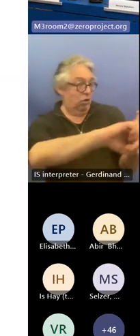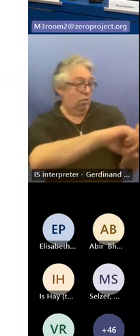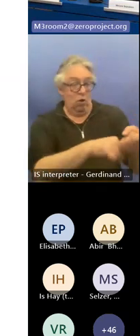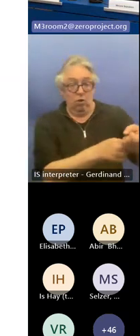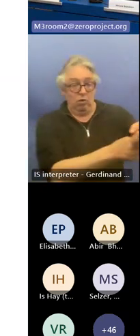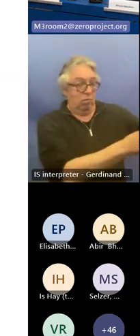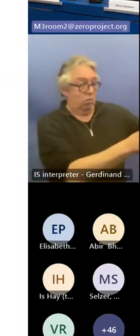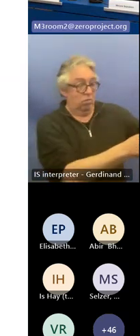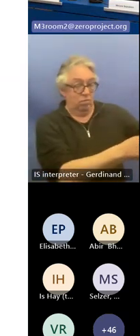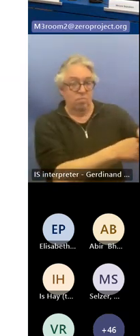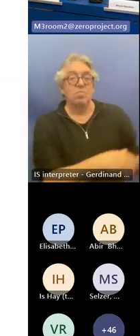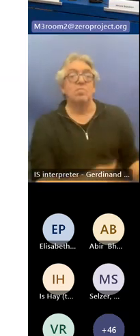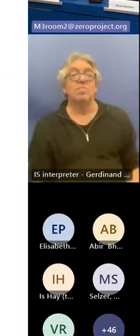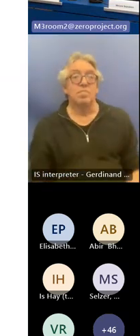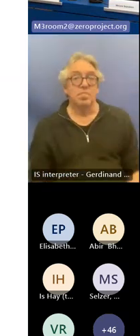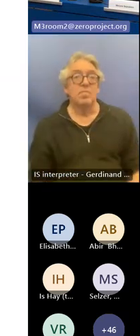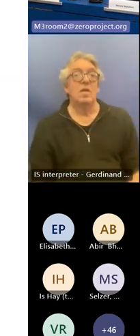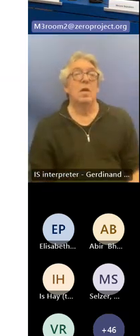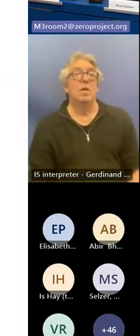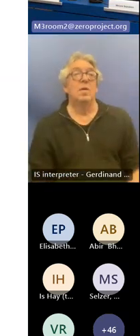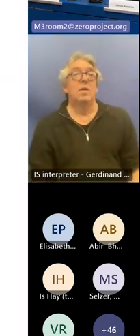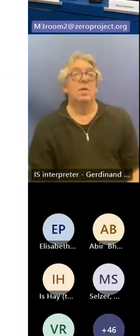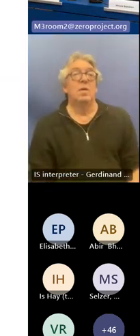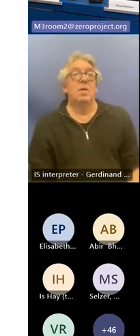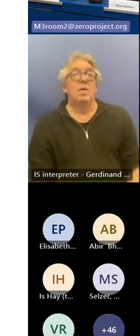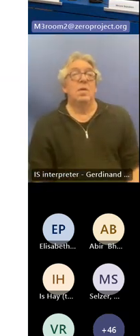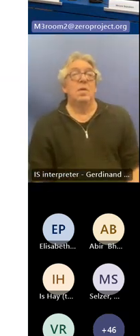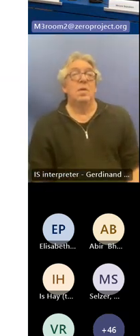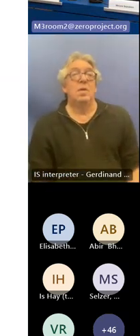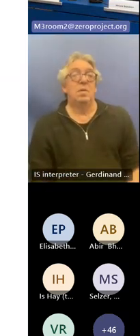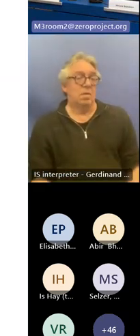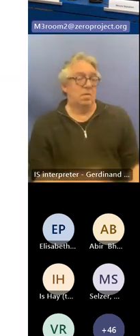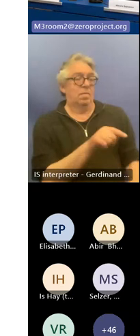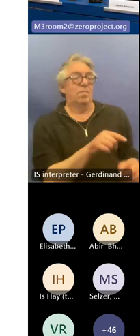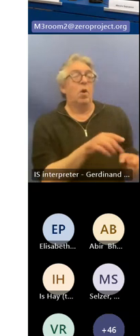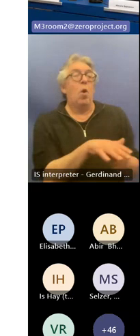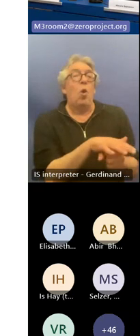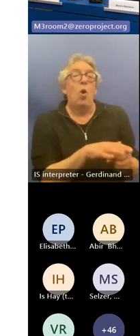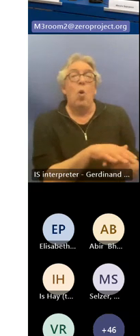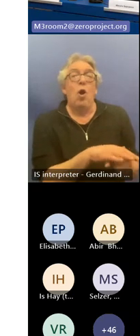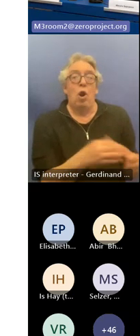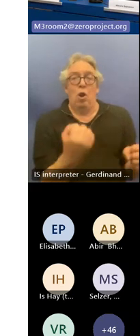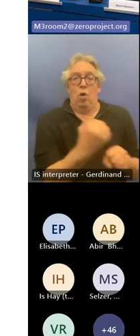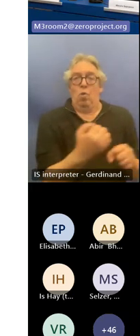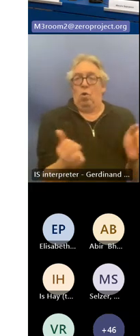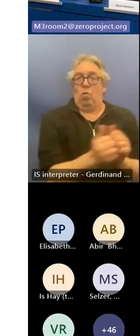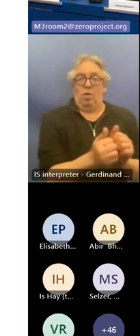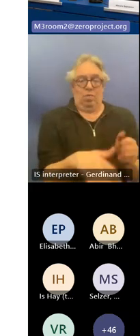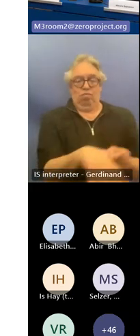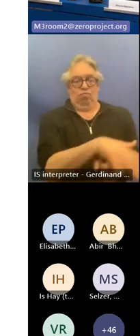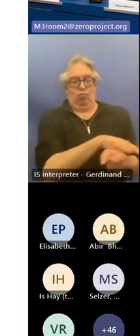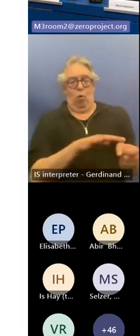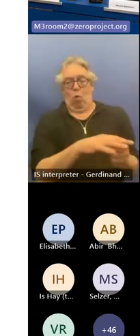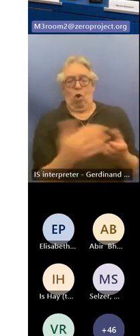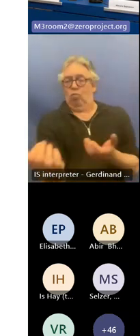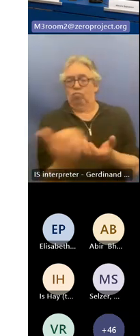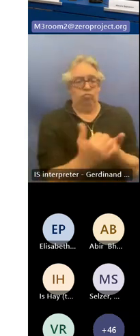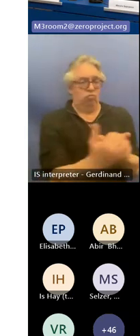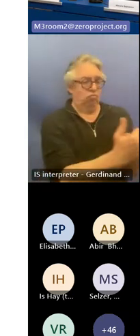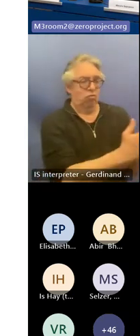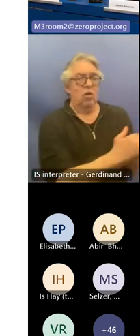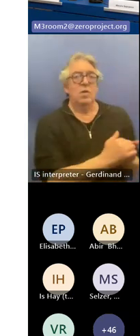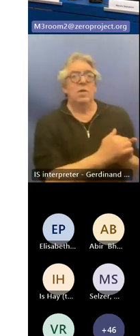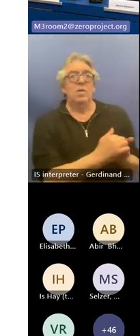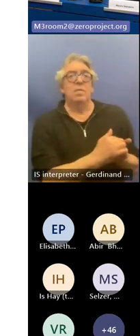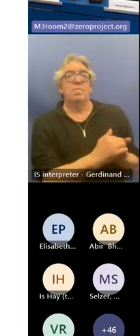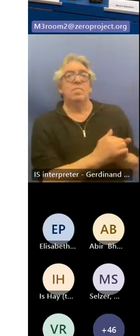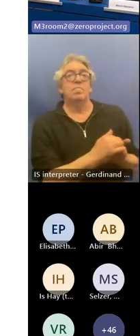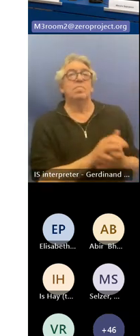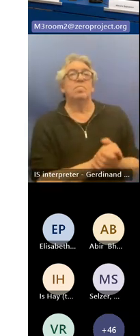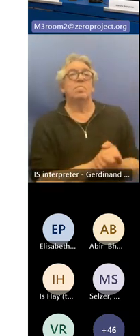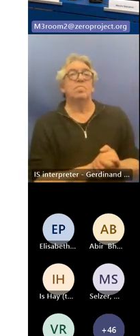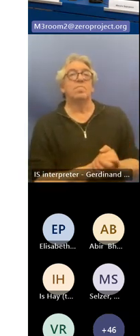grassroot level organisations, collaborating with stakeholders. We worked with an institution really